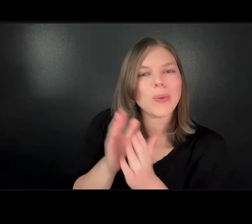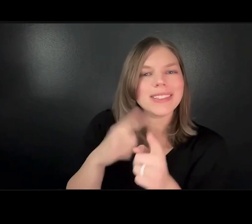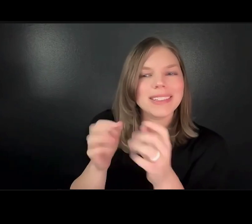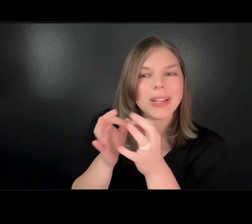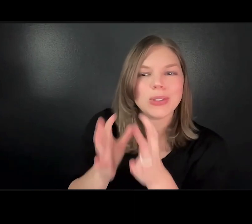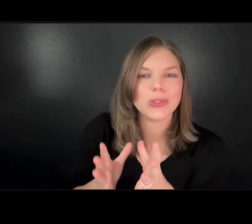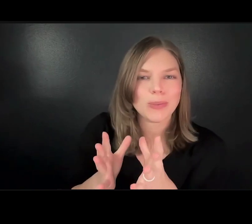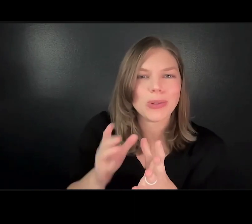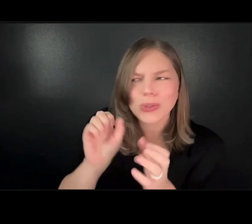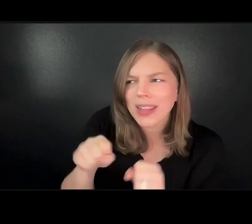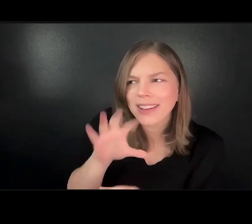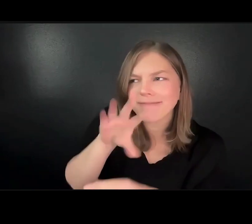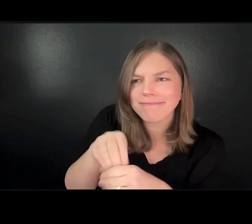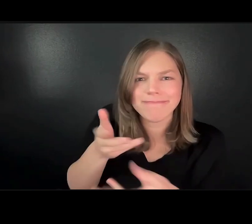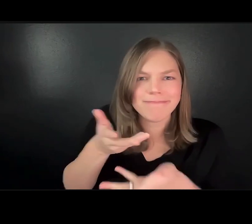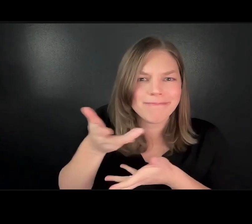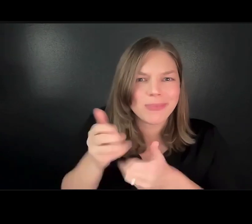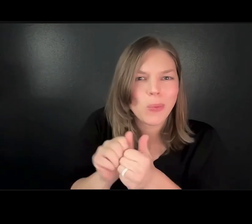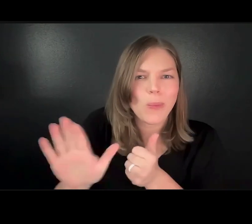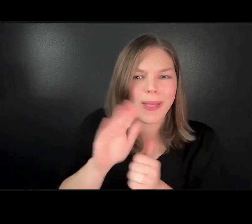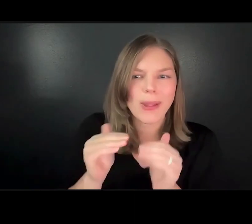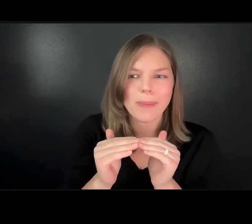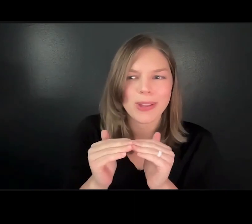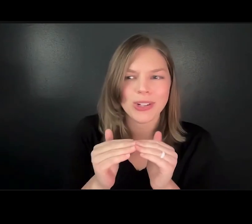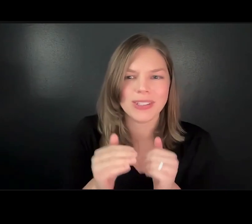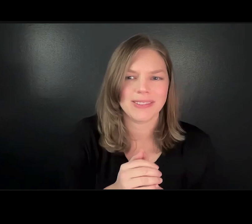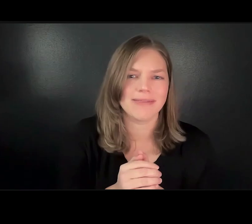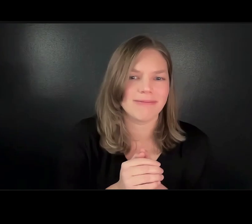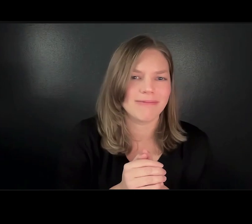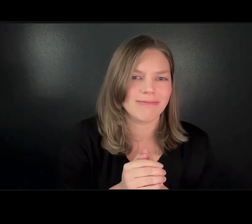students would request sign language interpreters so that they could engage in conversation with their peers.